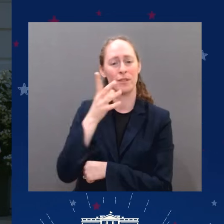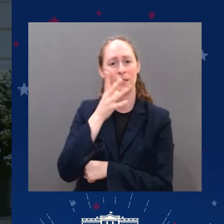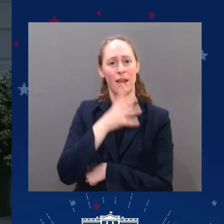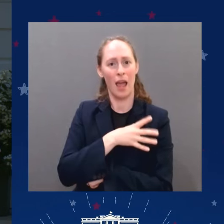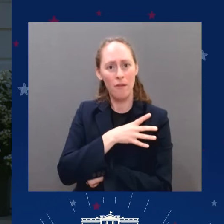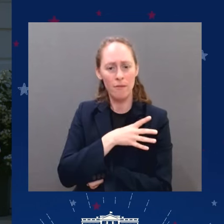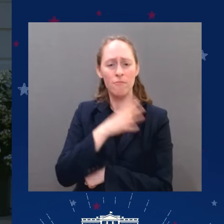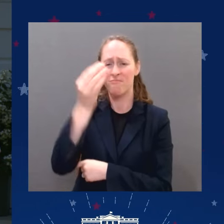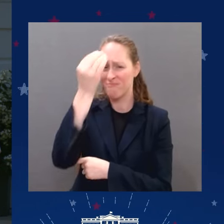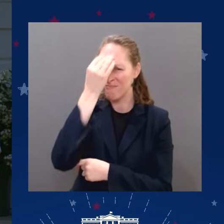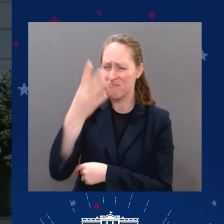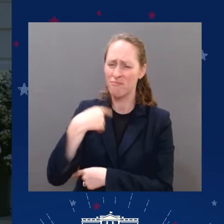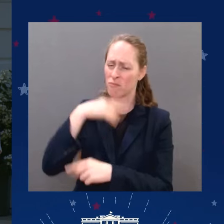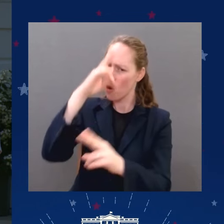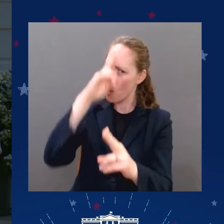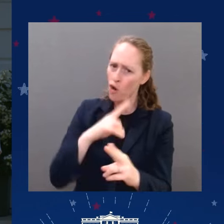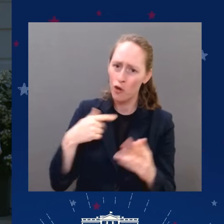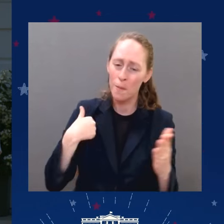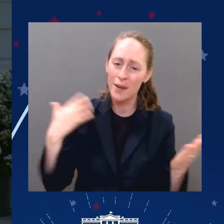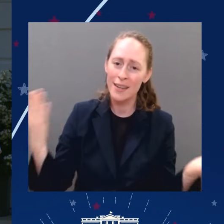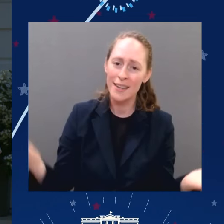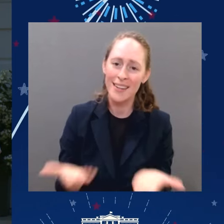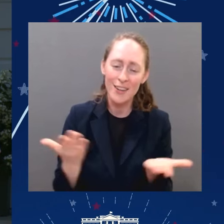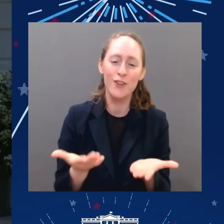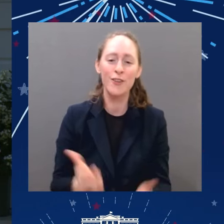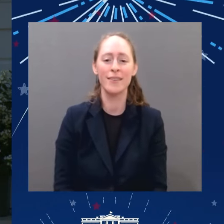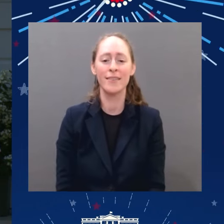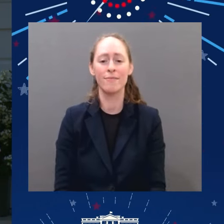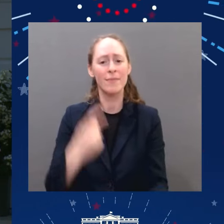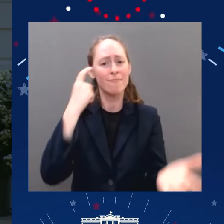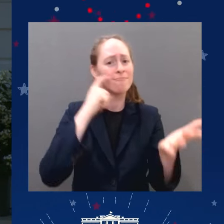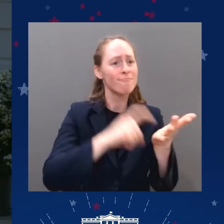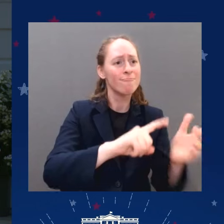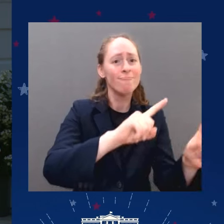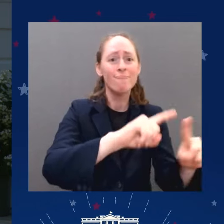military families, survivors and caregivers preserve